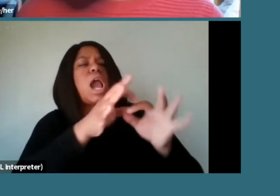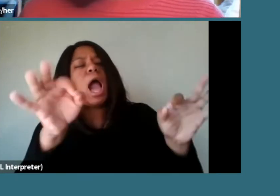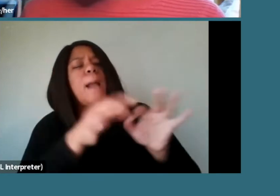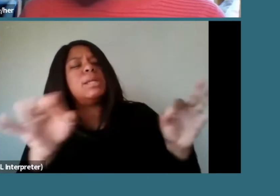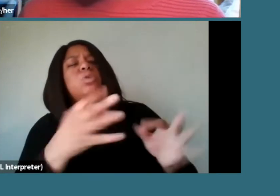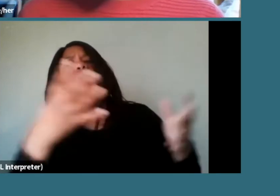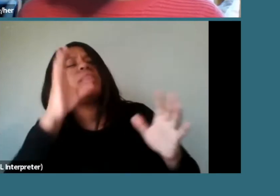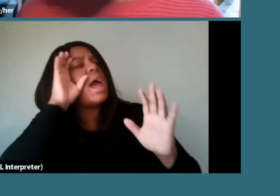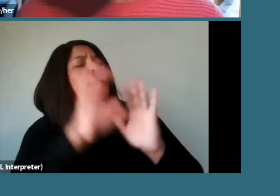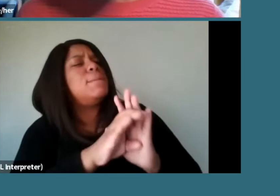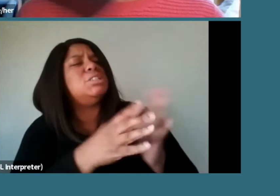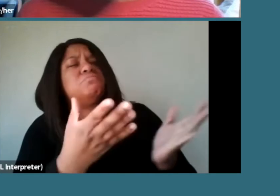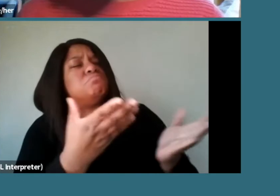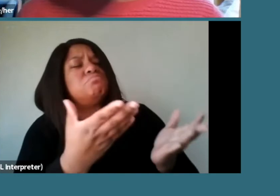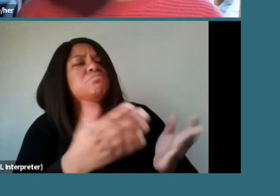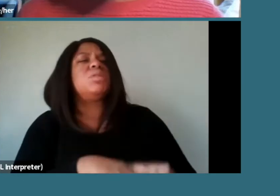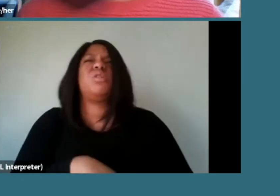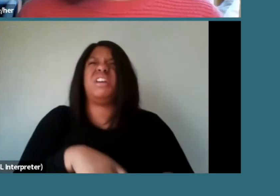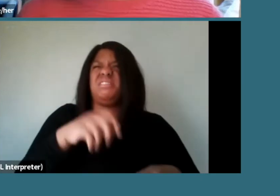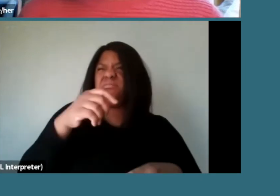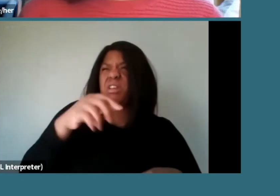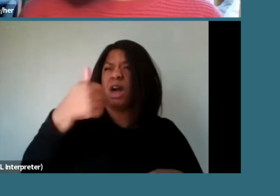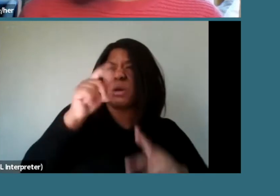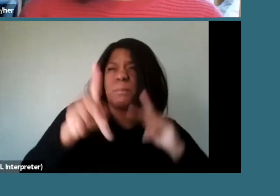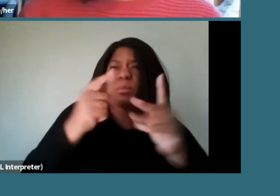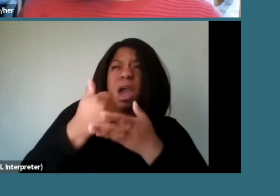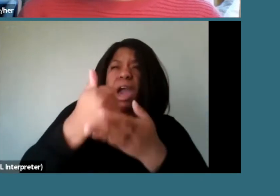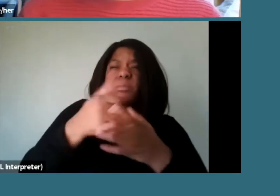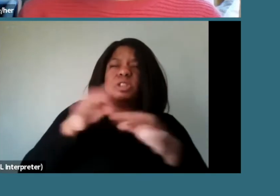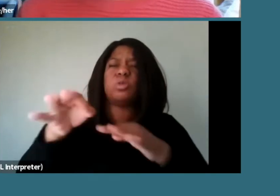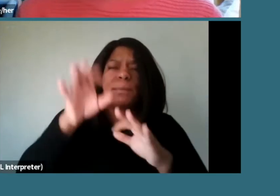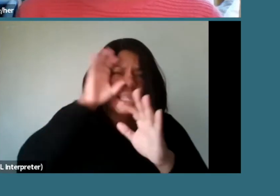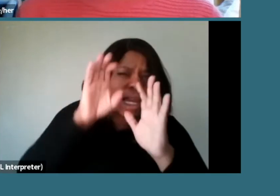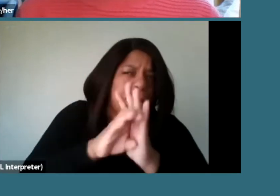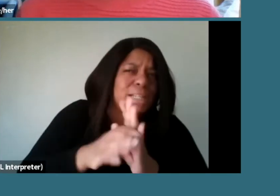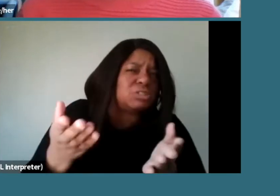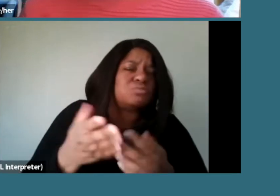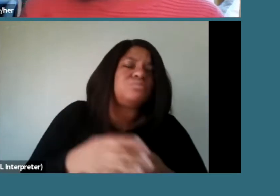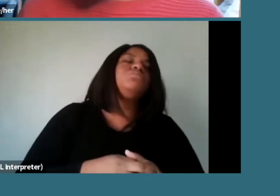Or I will ask, can other people help describe this image? I think that sometimes you may need